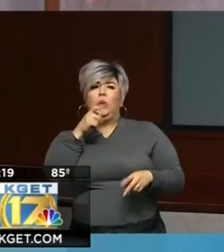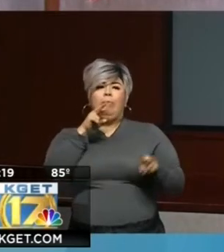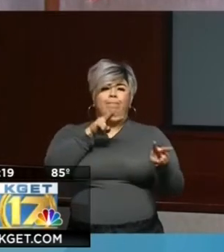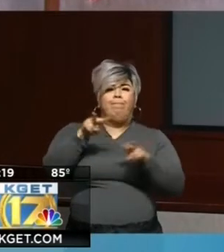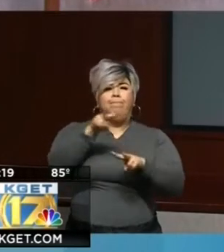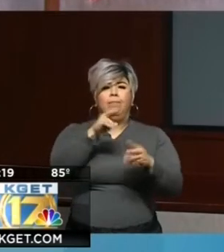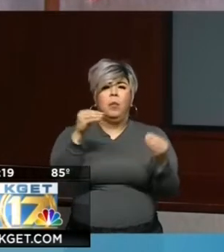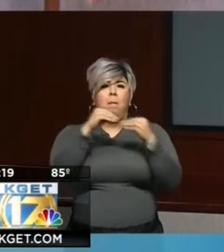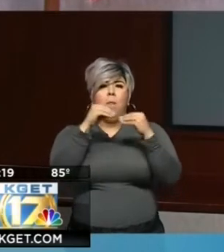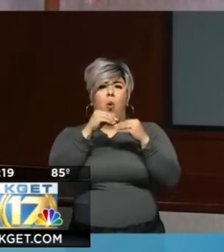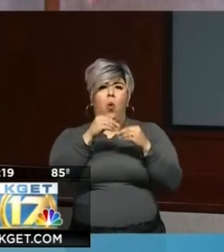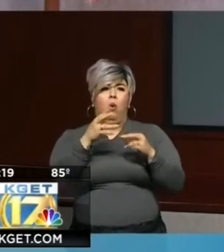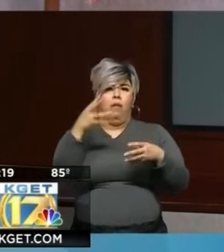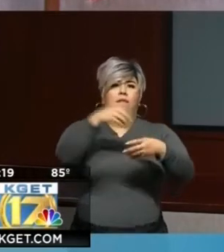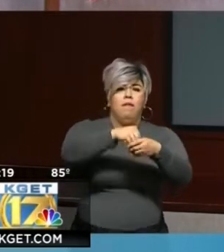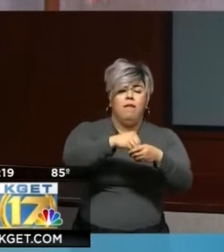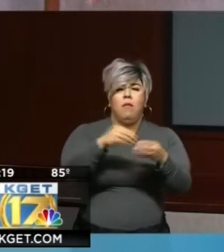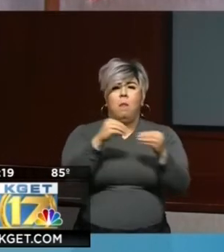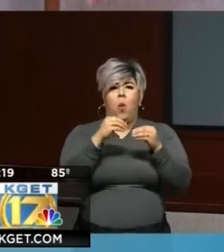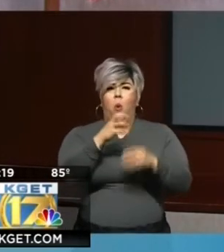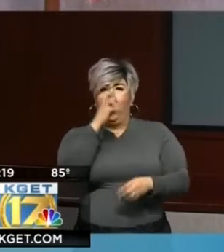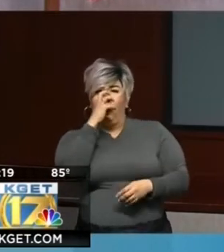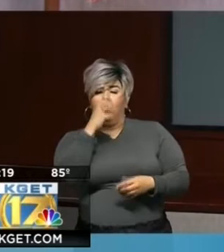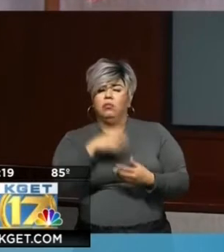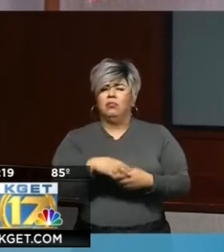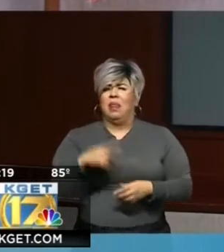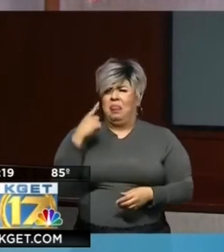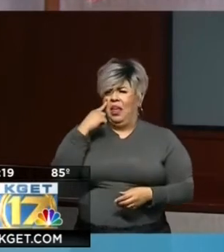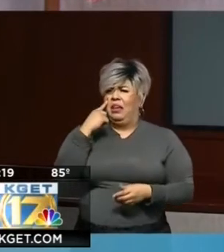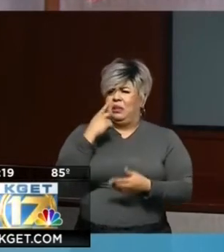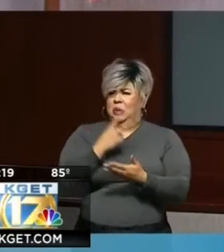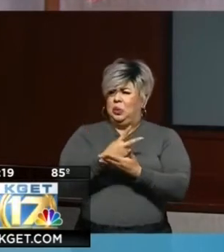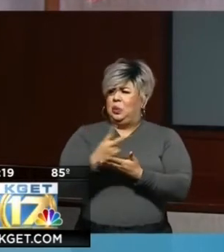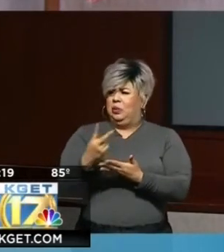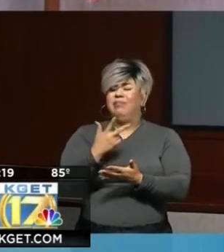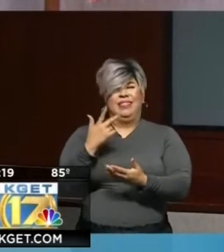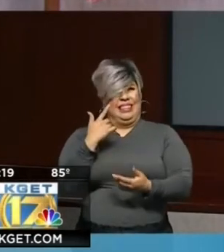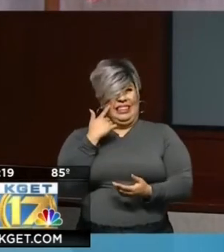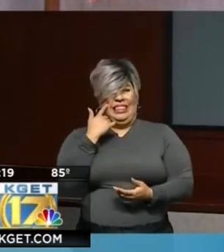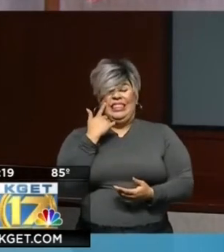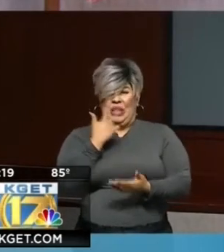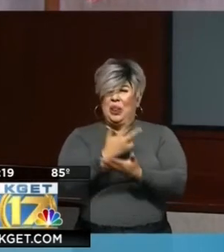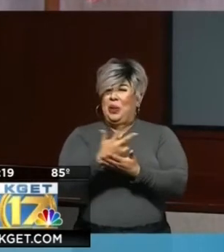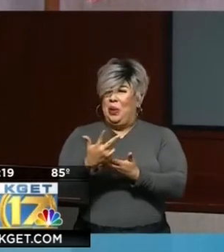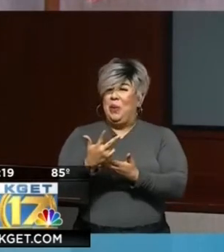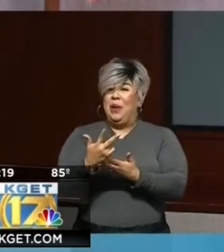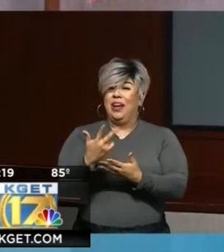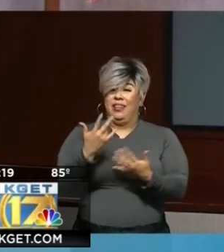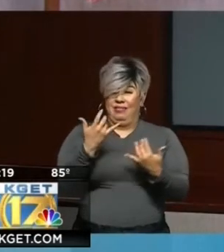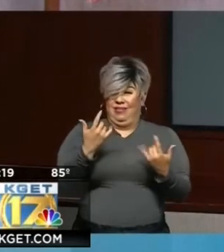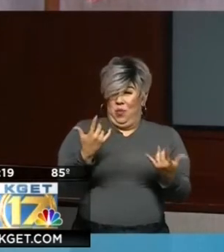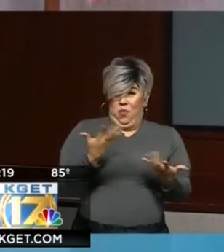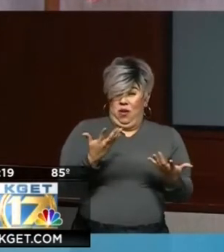OF THEIR LEVEL OF CONCERN. AND THIS MONITORING LIST HAS INDICATED THAT FOR THE LAST -- MORE THAN TWO WEEKS.